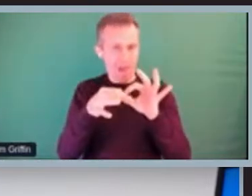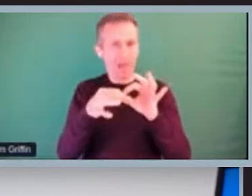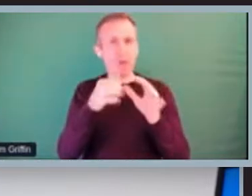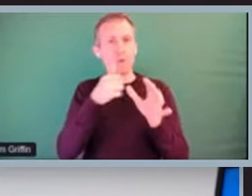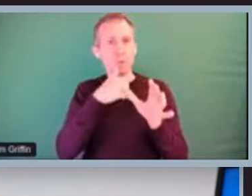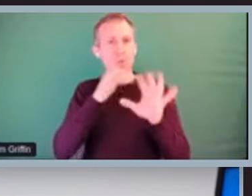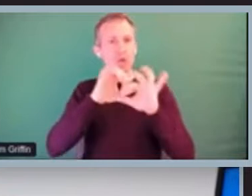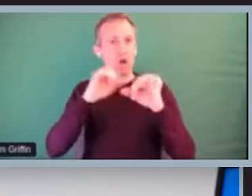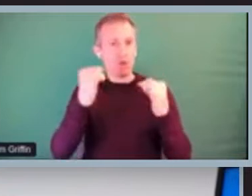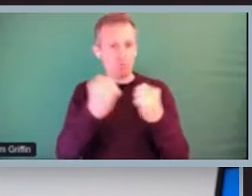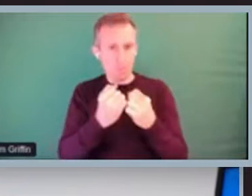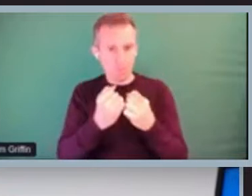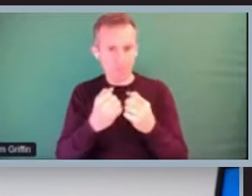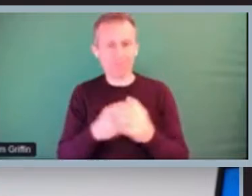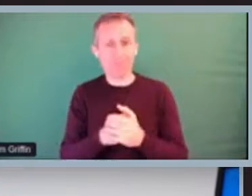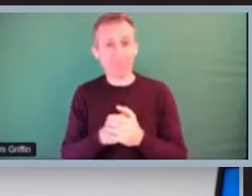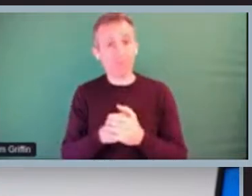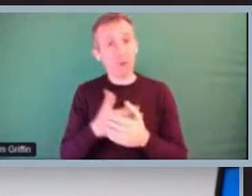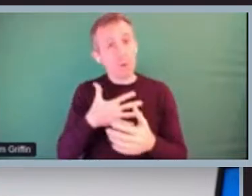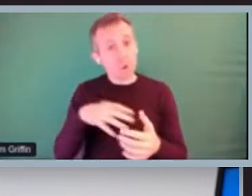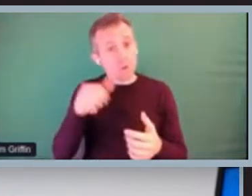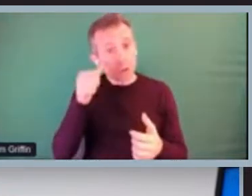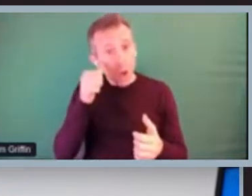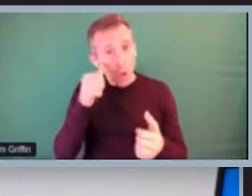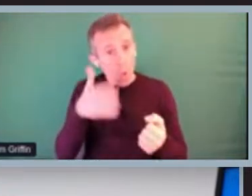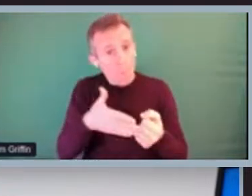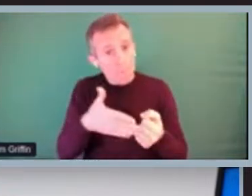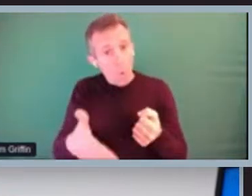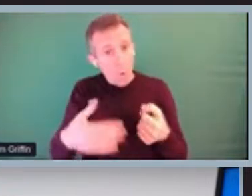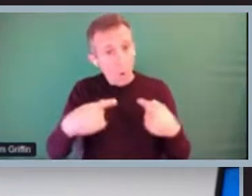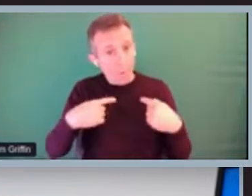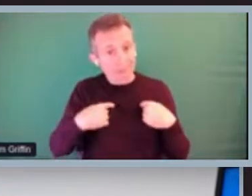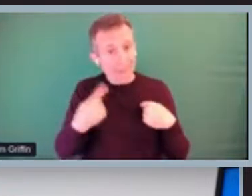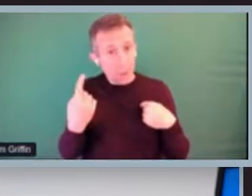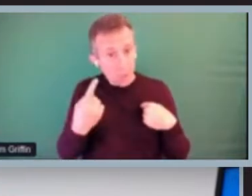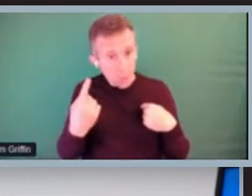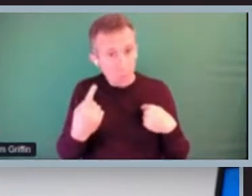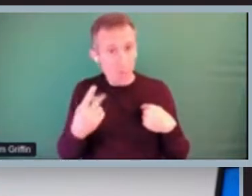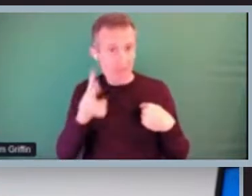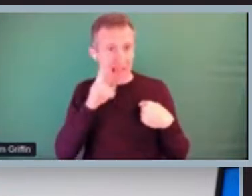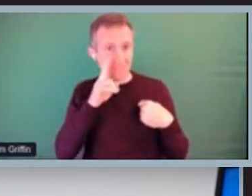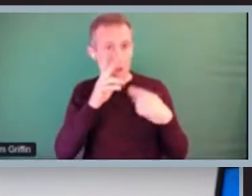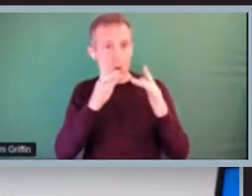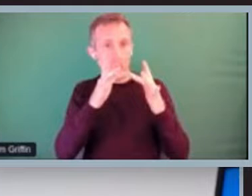You can find out more about me and the work I’m doing on my website at matthewdeeprose.github.io